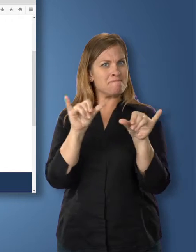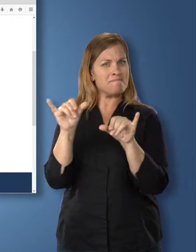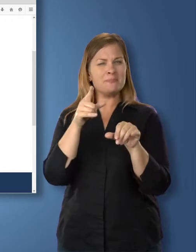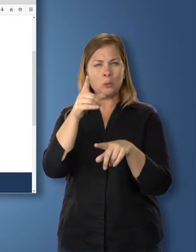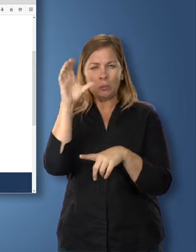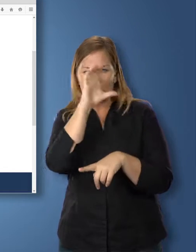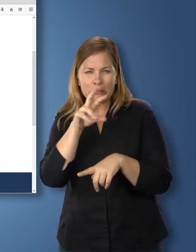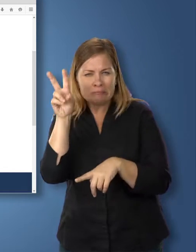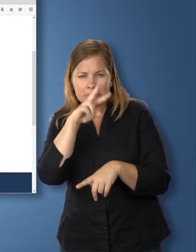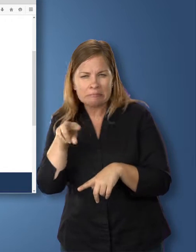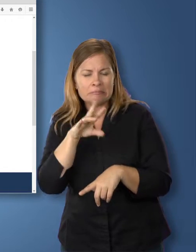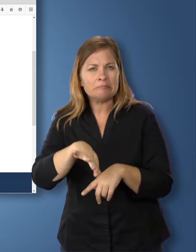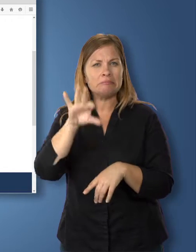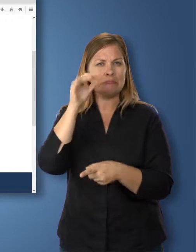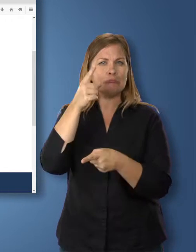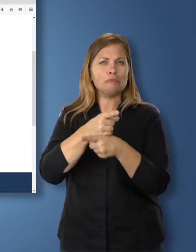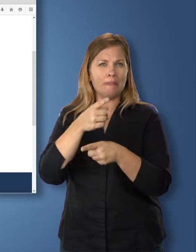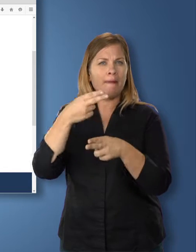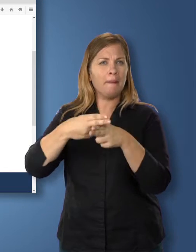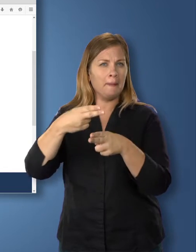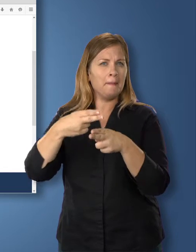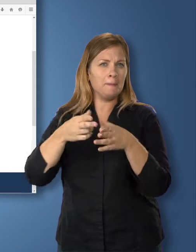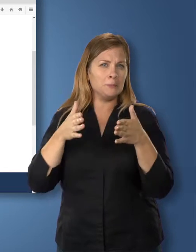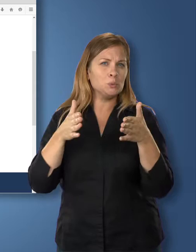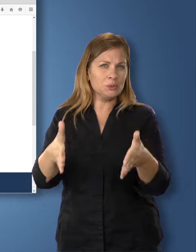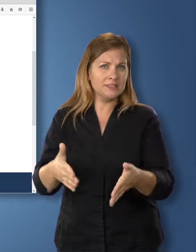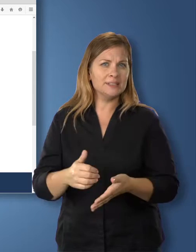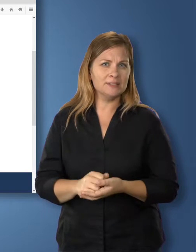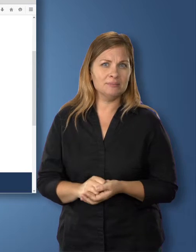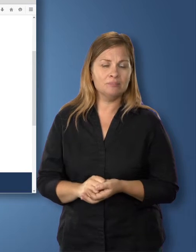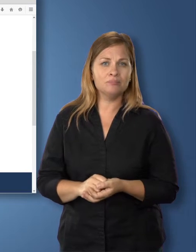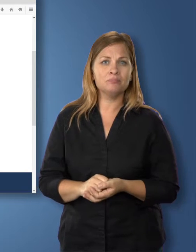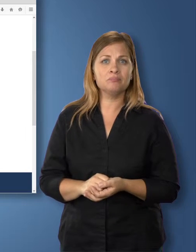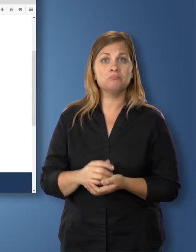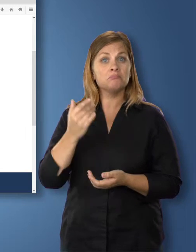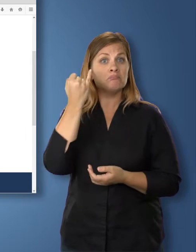Underneath, there is a box to check if your address has an apartment or unit number.